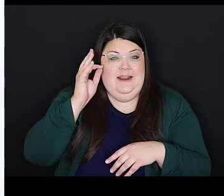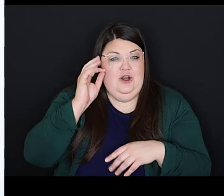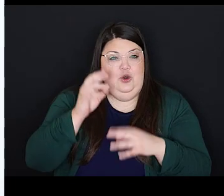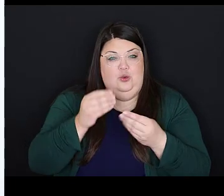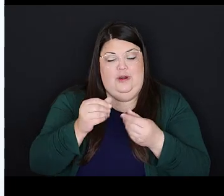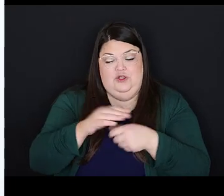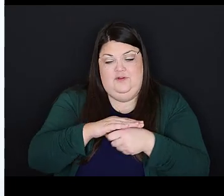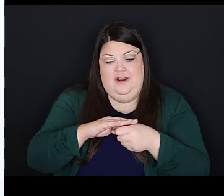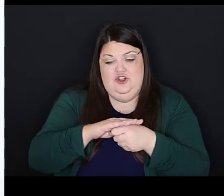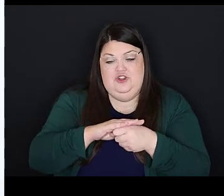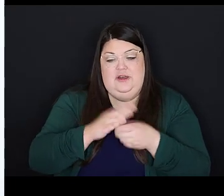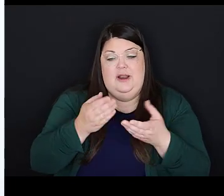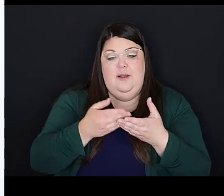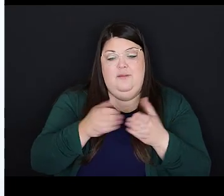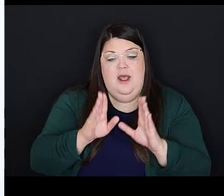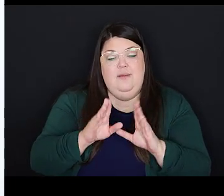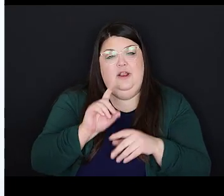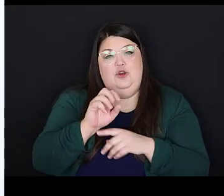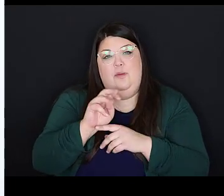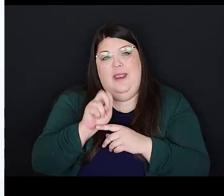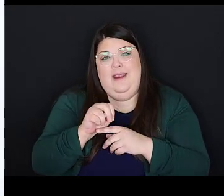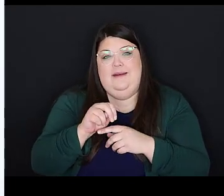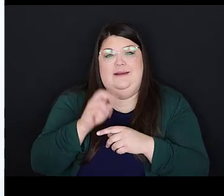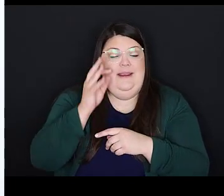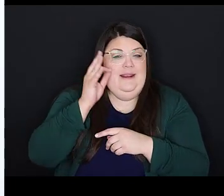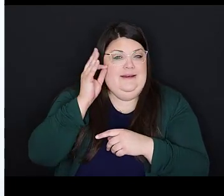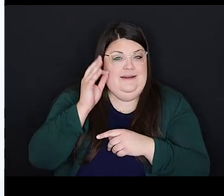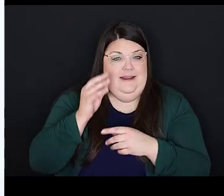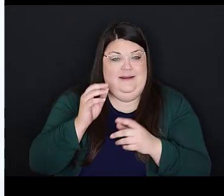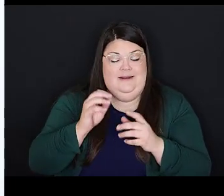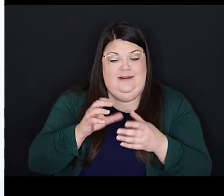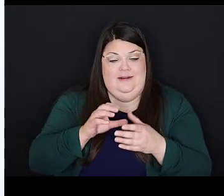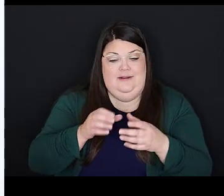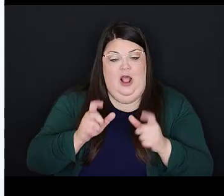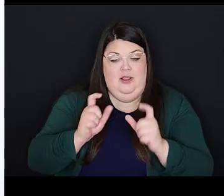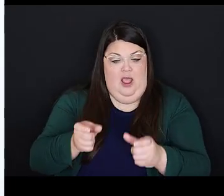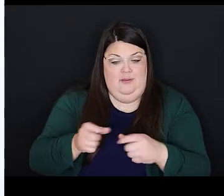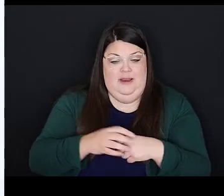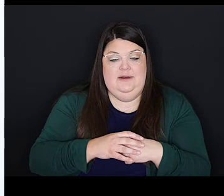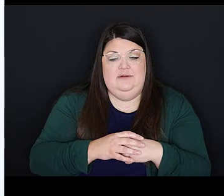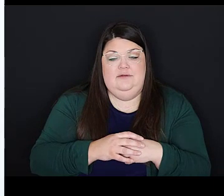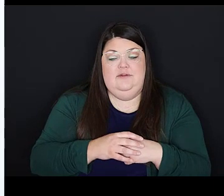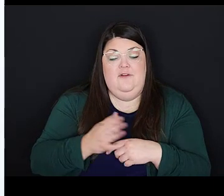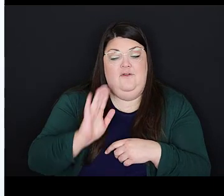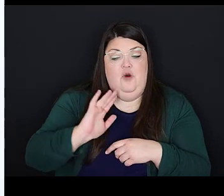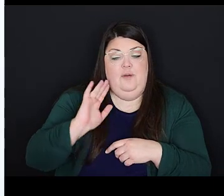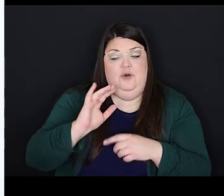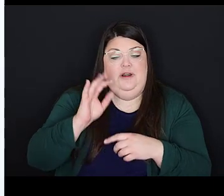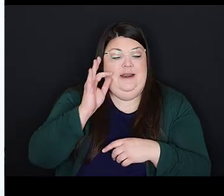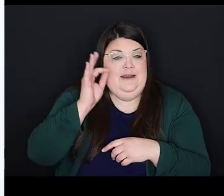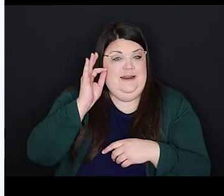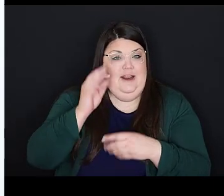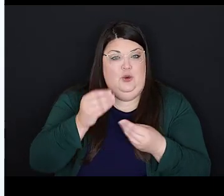public domain Indian allotment, former Indian reservation in Oklahoma, land held by incorporated